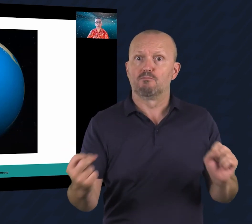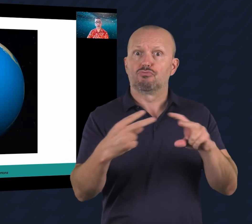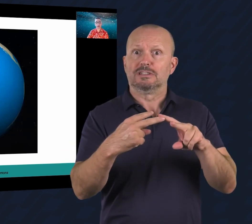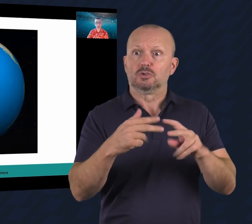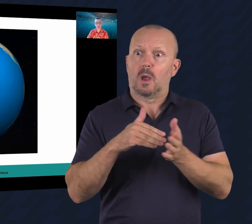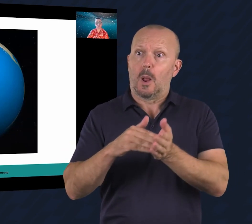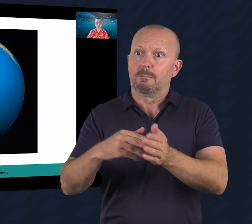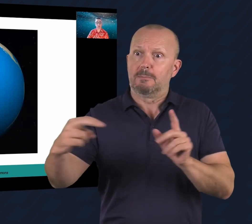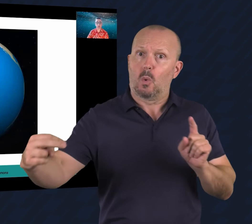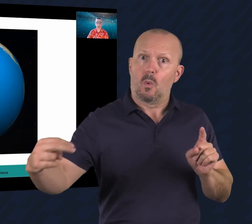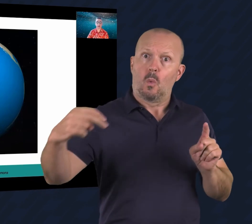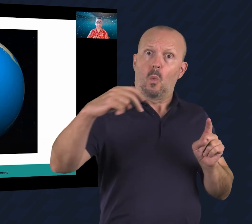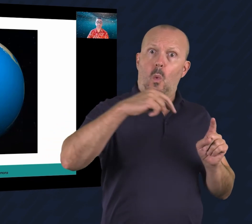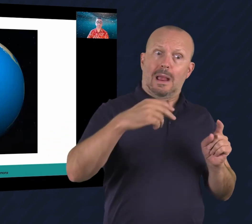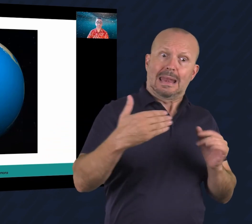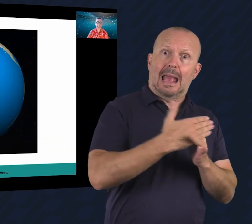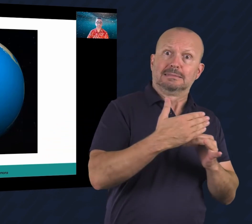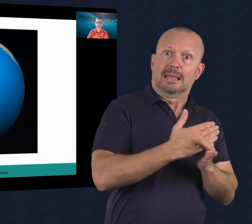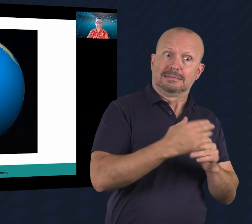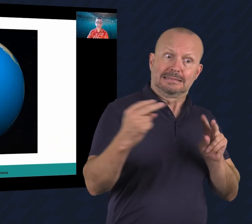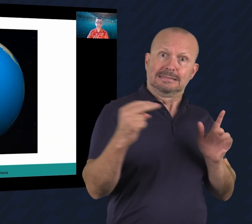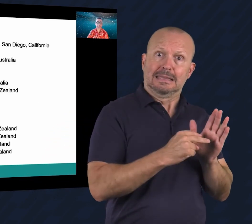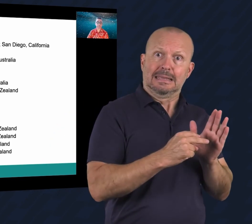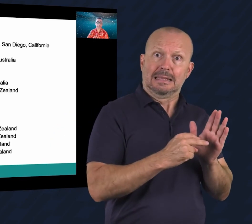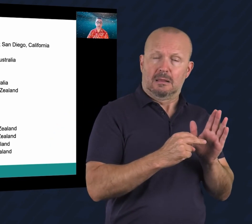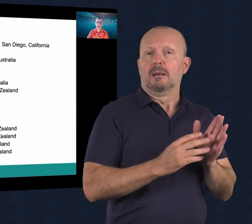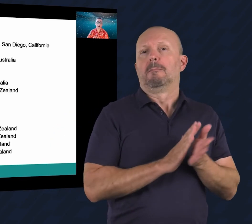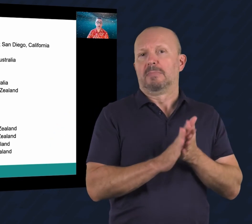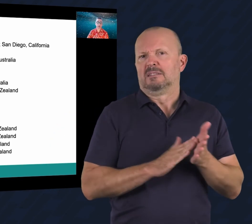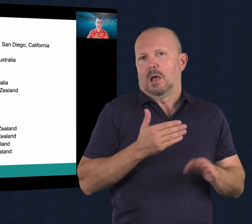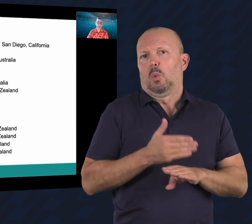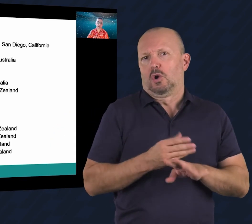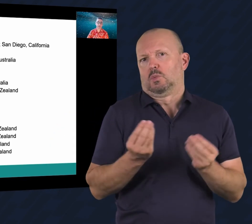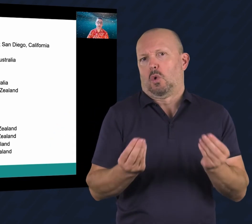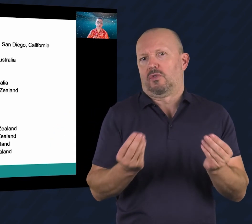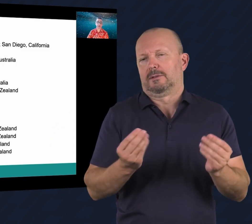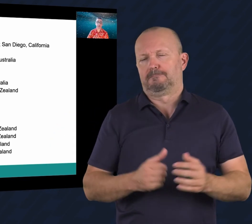then I believe we have done a worthy thing. We are very proud of what's been achieved